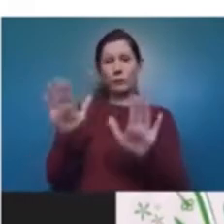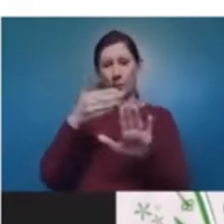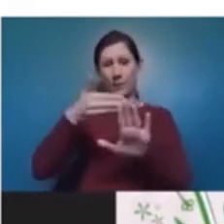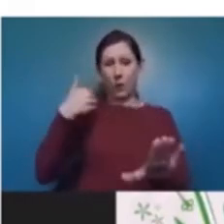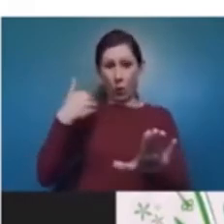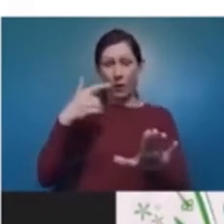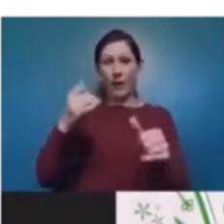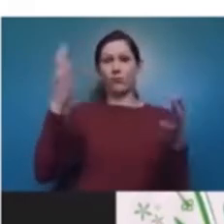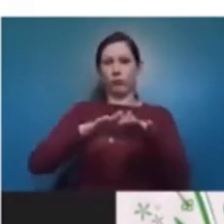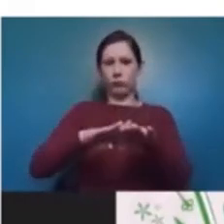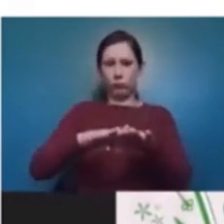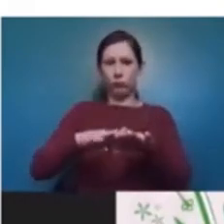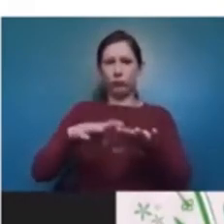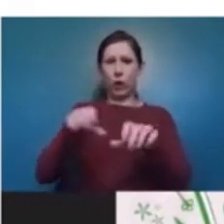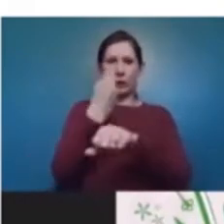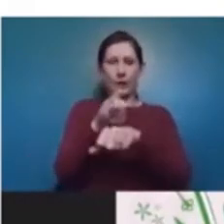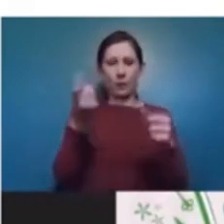hosted a Facebook watch part on the following Tuesday.